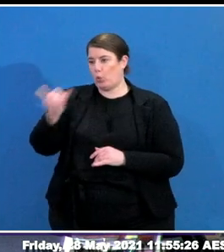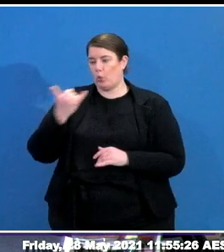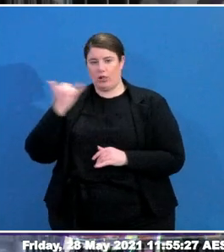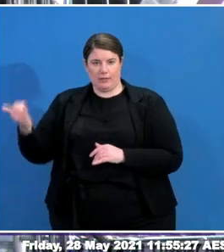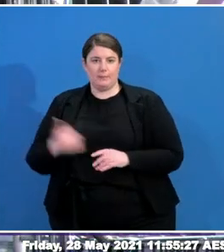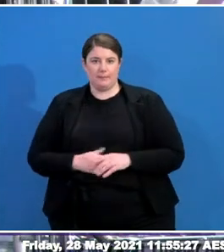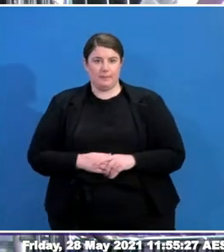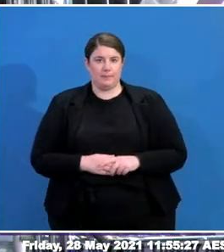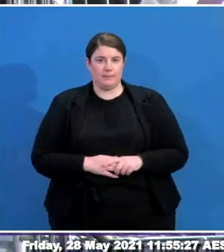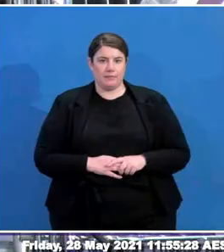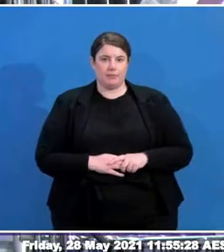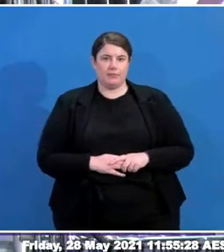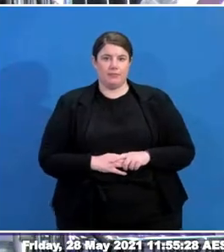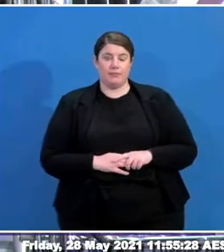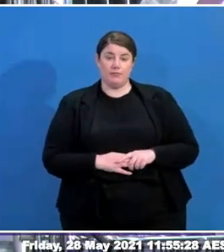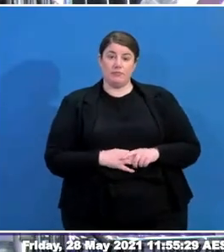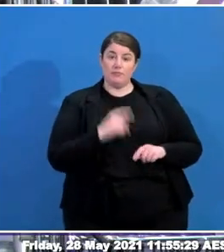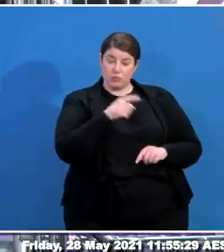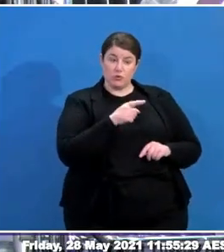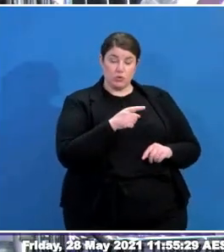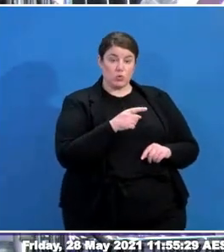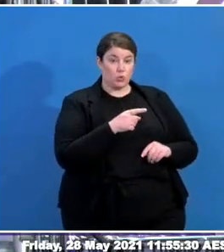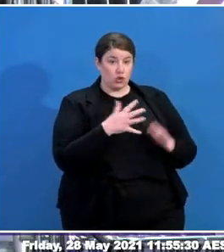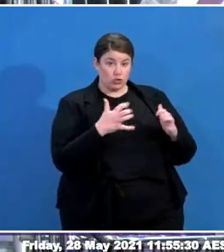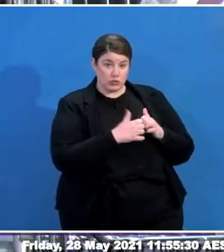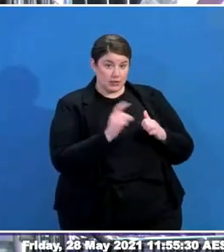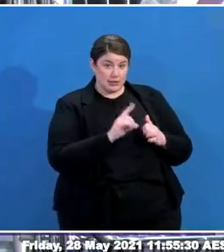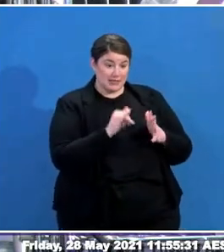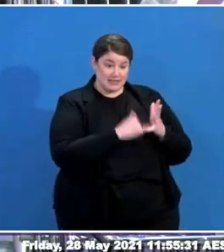Do you agree that Sunnyfield is still, to this day, taking a